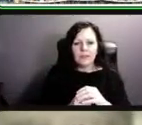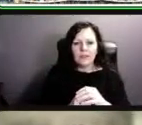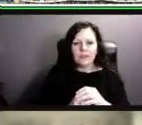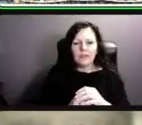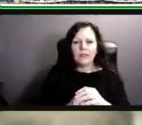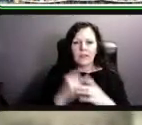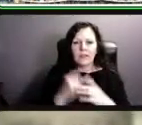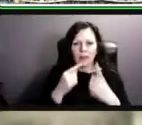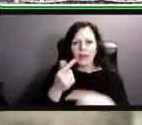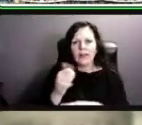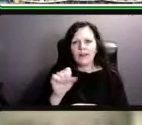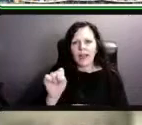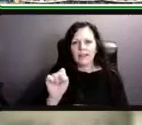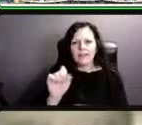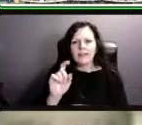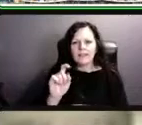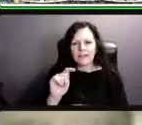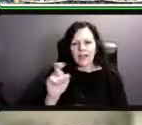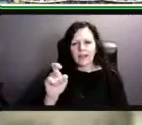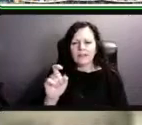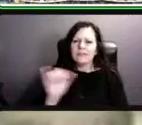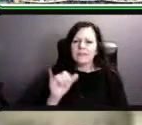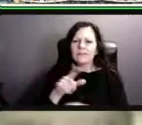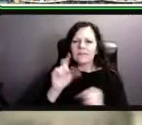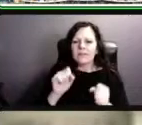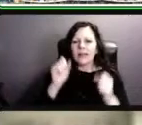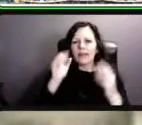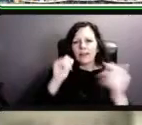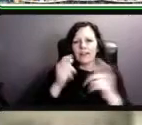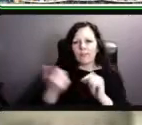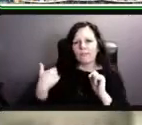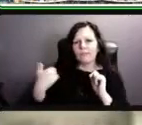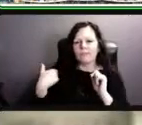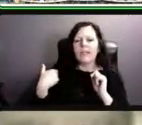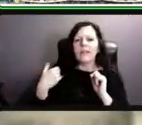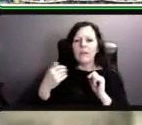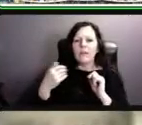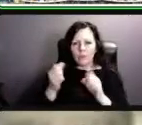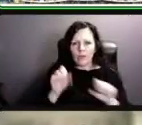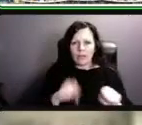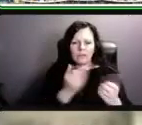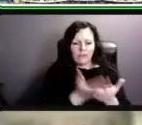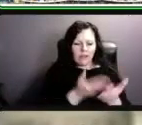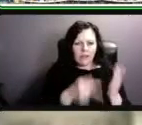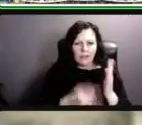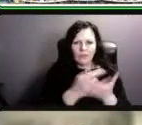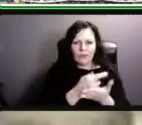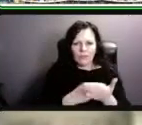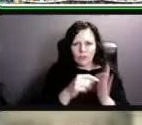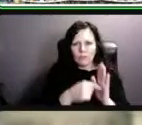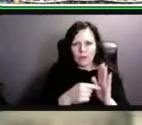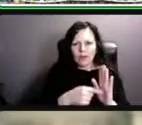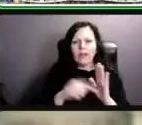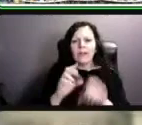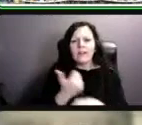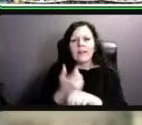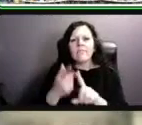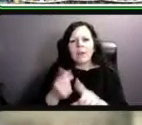NEXT WE LOOKED AT THE WAY YOU